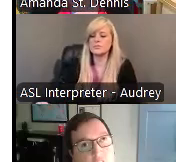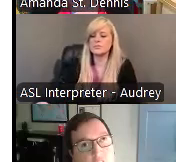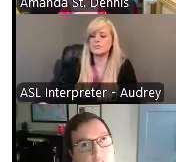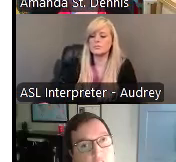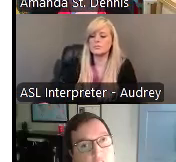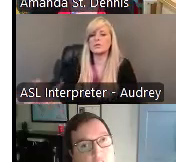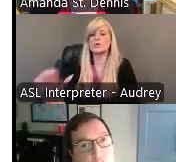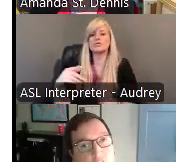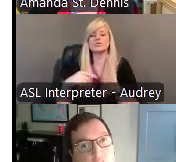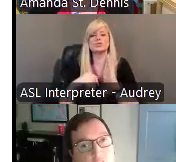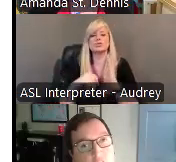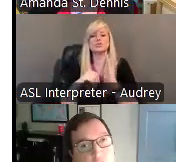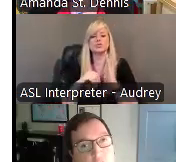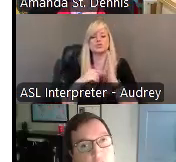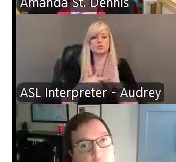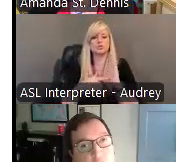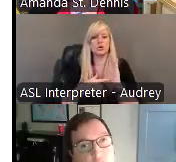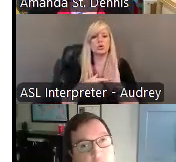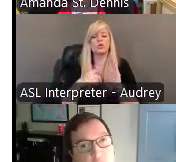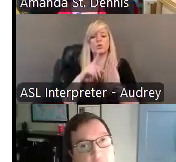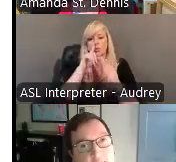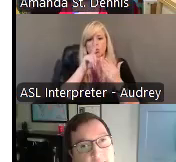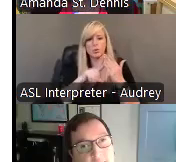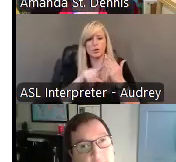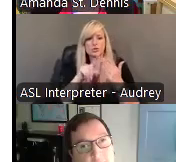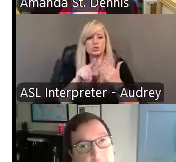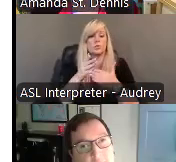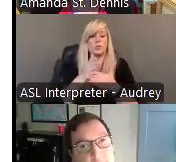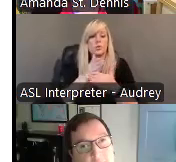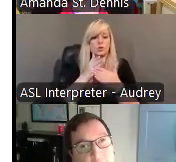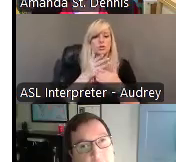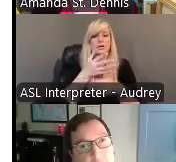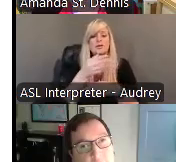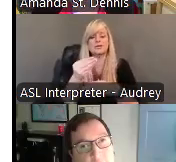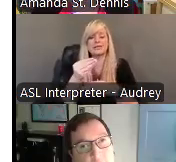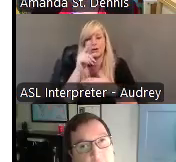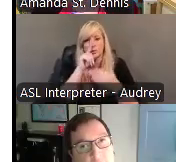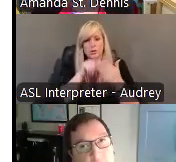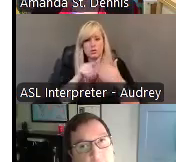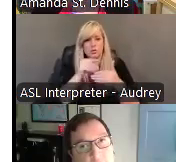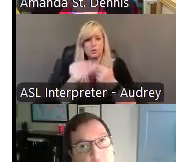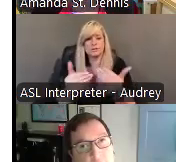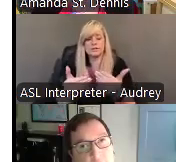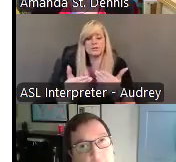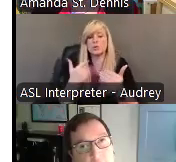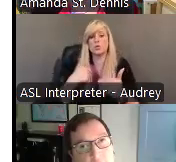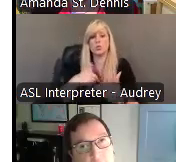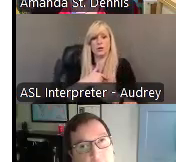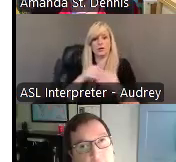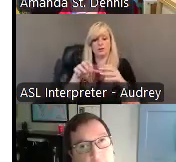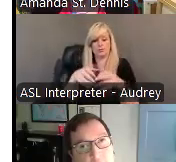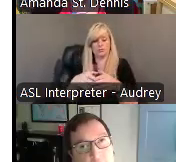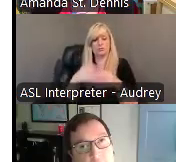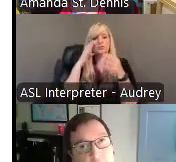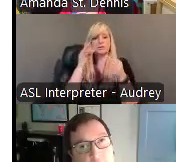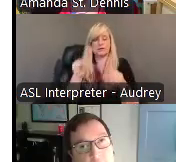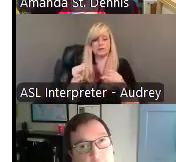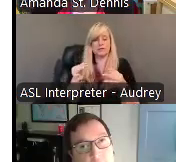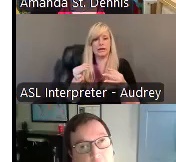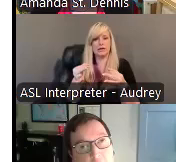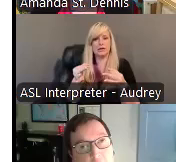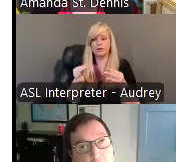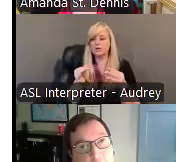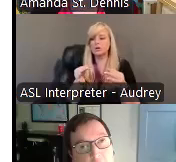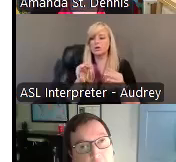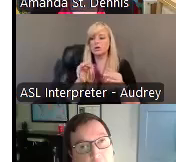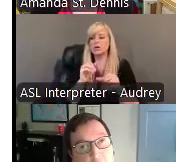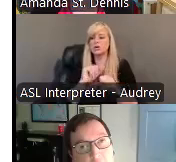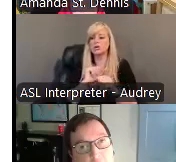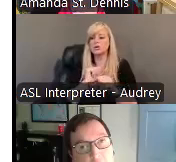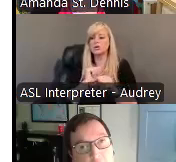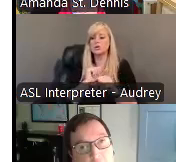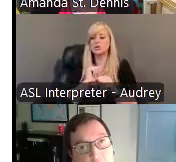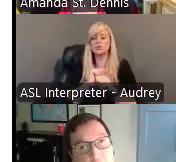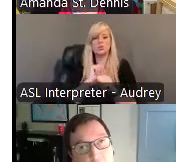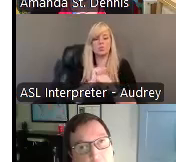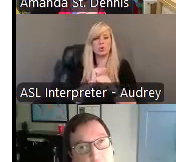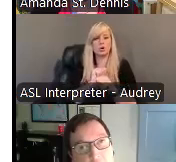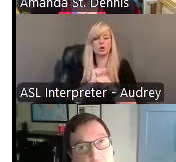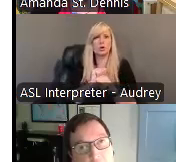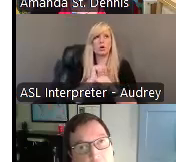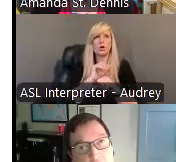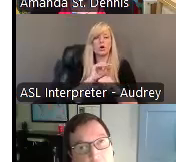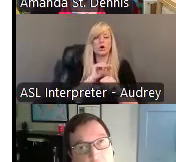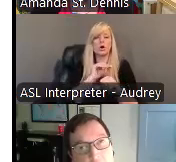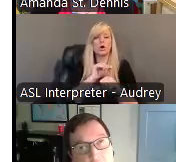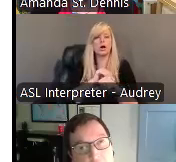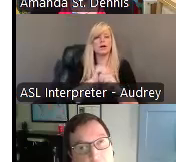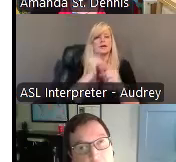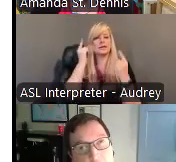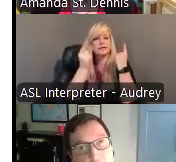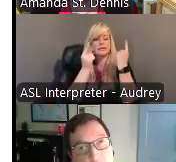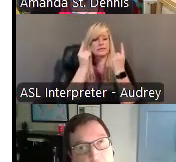processes. So it was decided by our group to work on continuing the support that we had